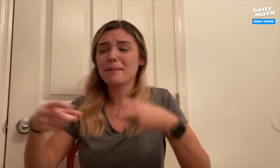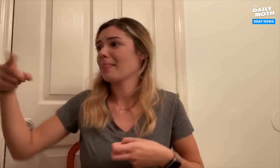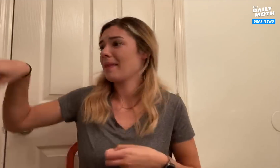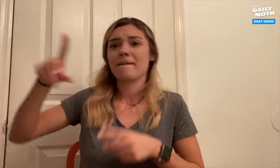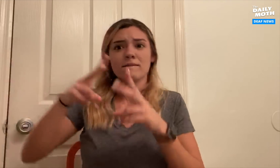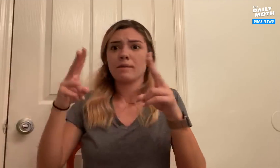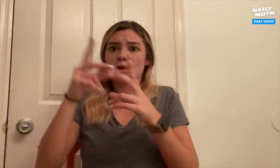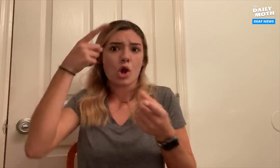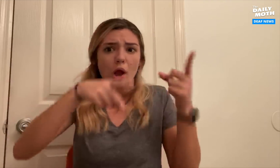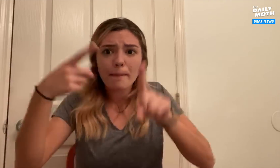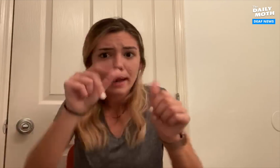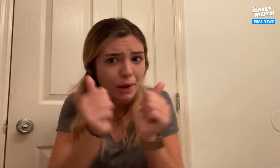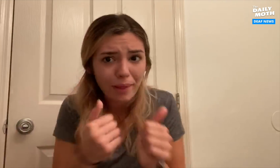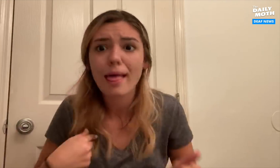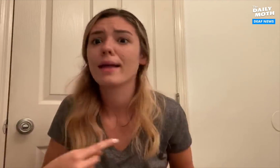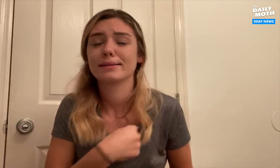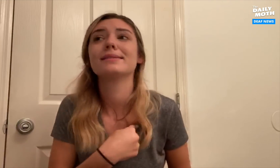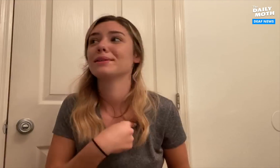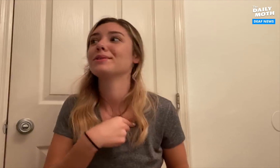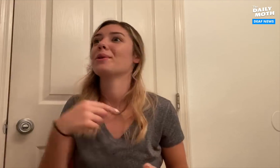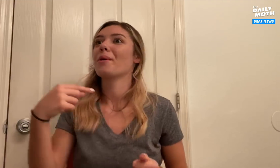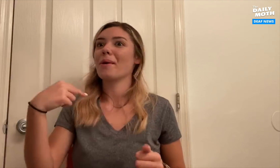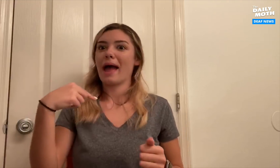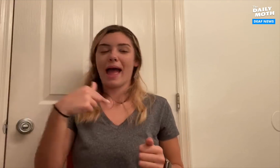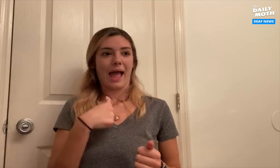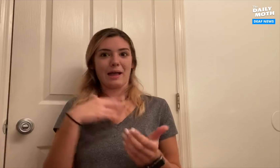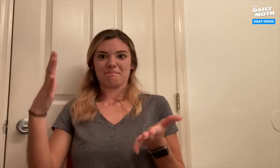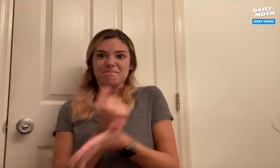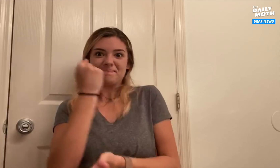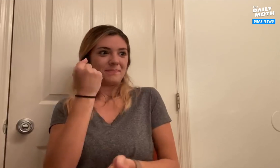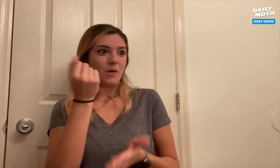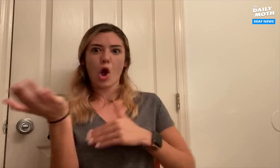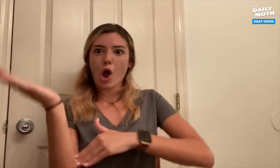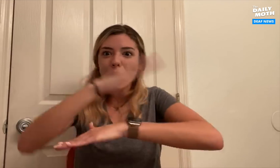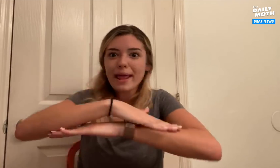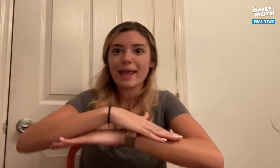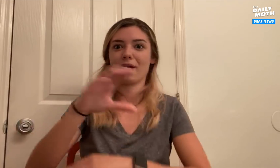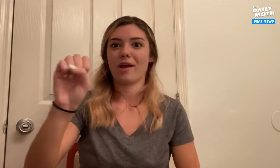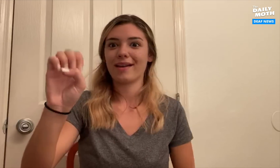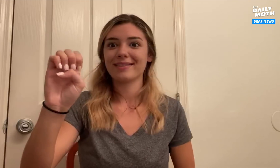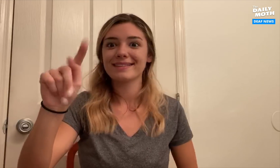Bloomberg said he has apologized and asked for forgiveness.